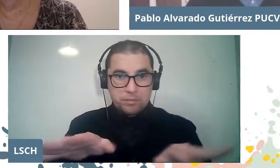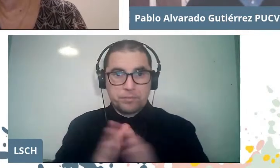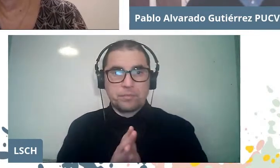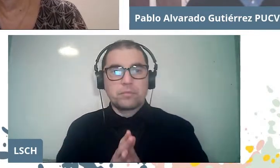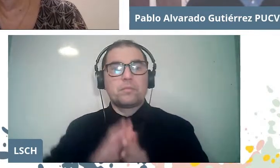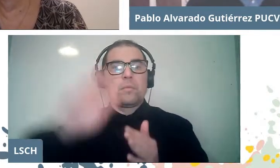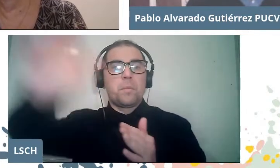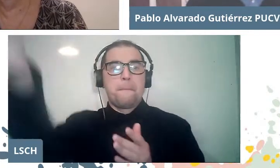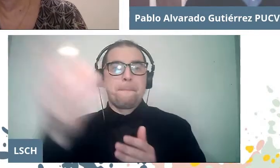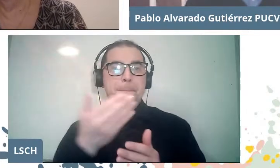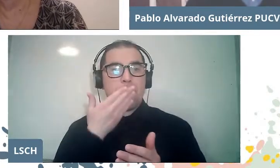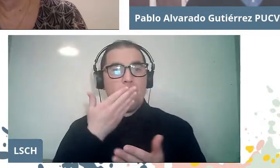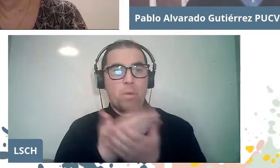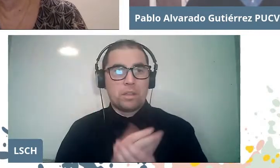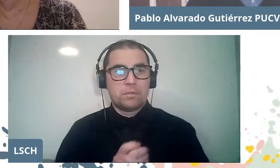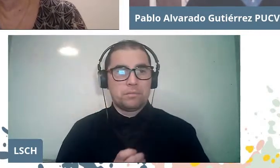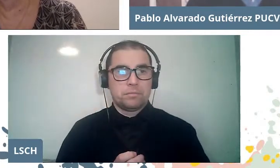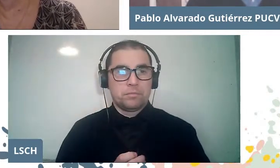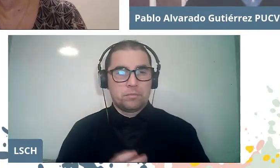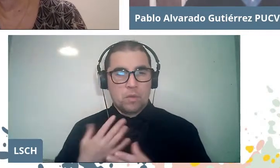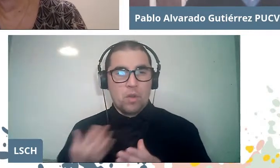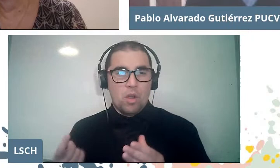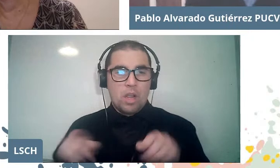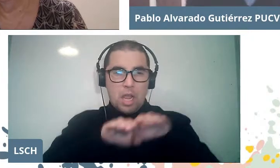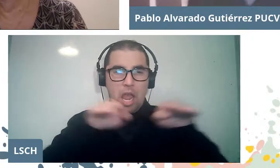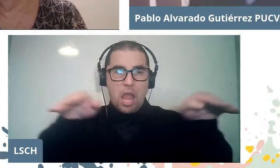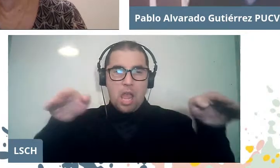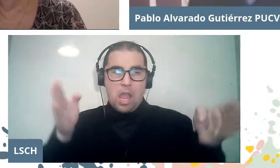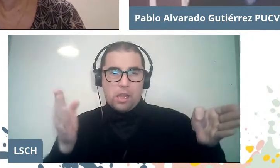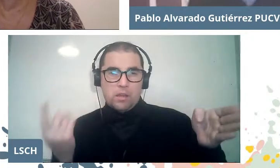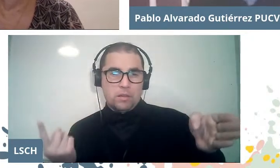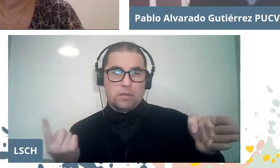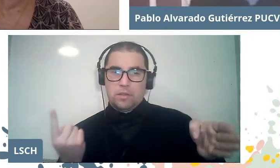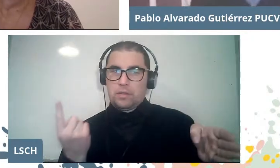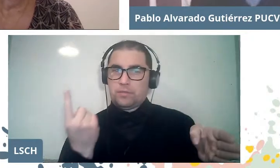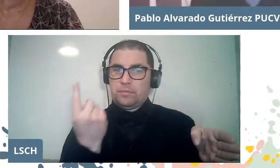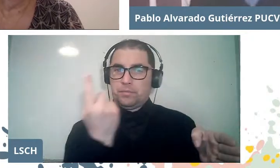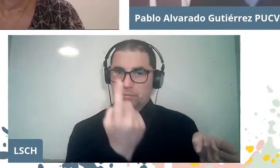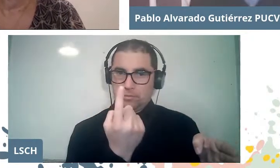When you enter the stage, you enter a temple.